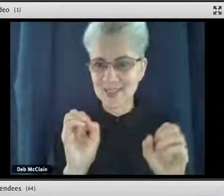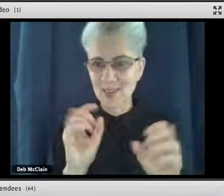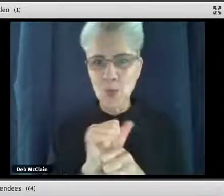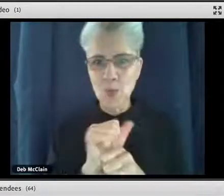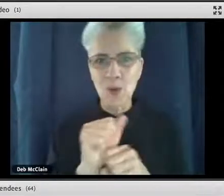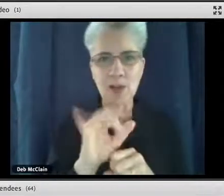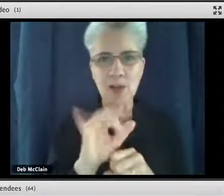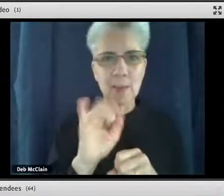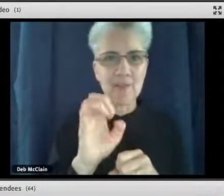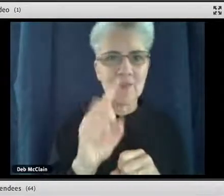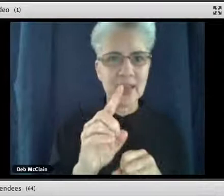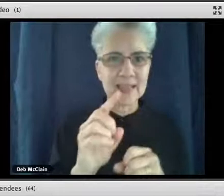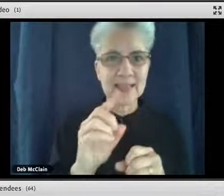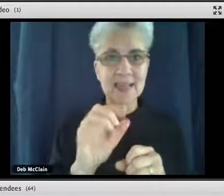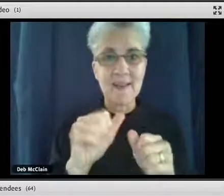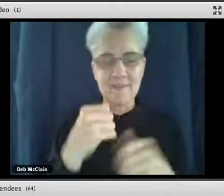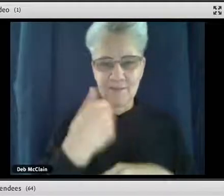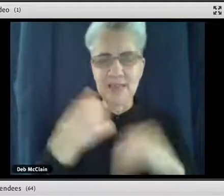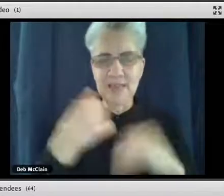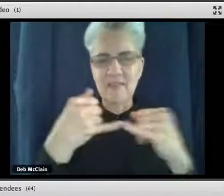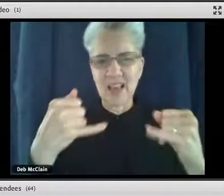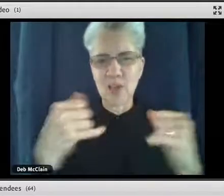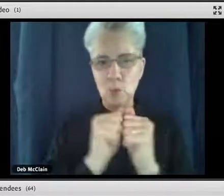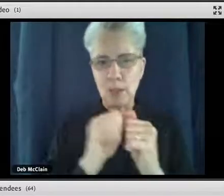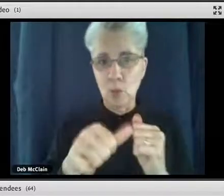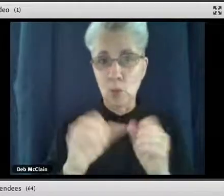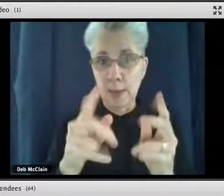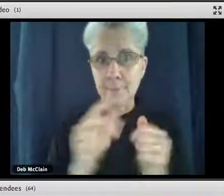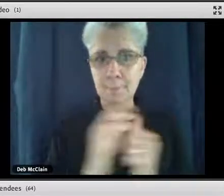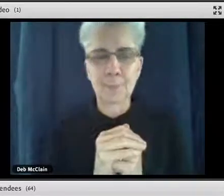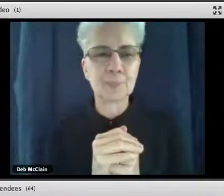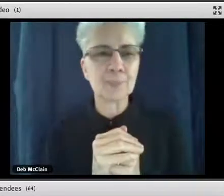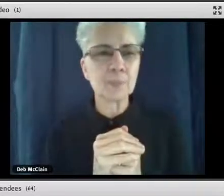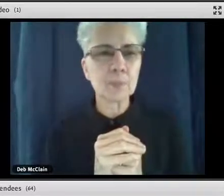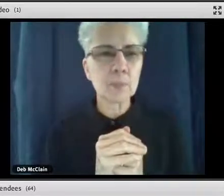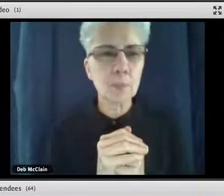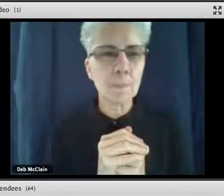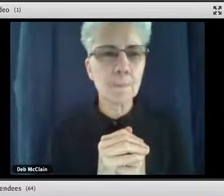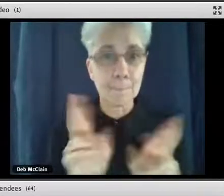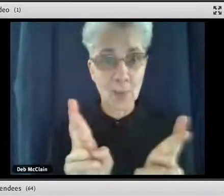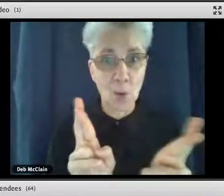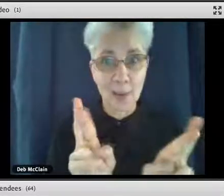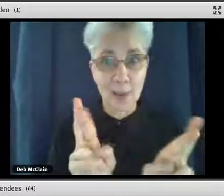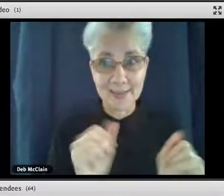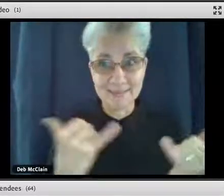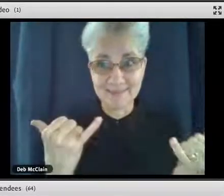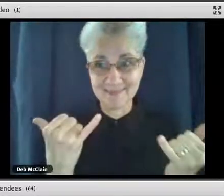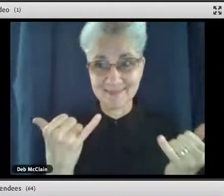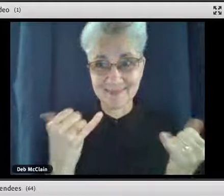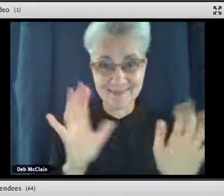Let's work on some fixed fields together, fixed fields with me? Everybody, ready?